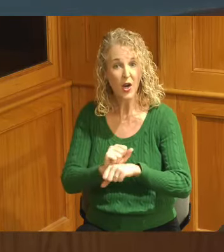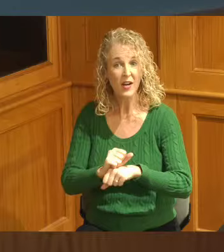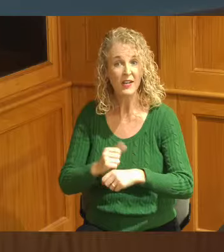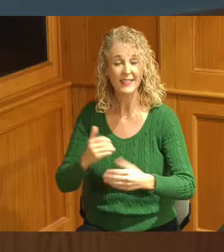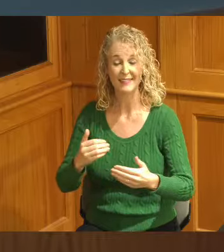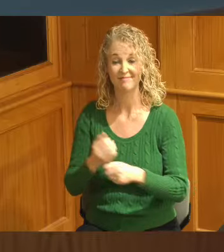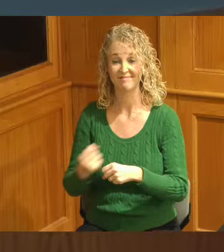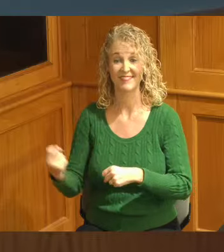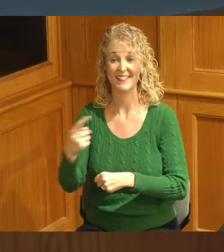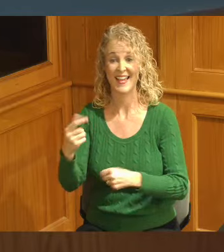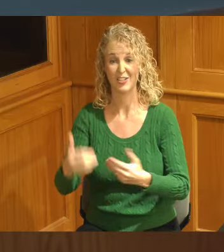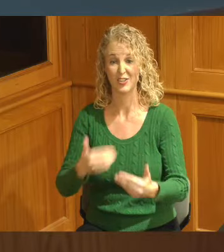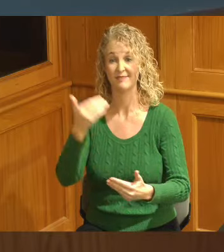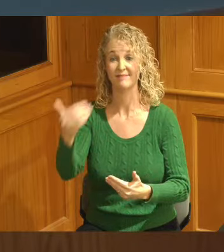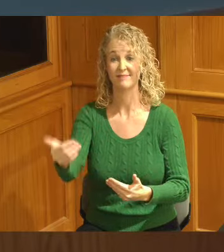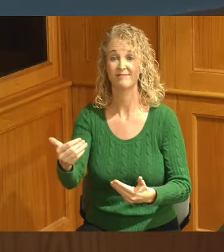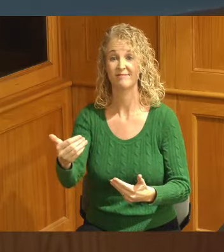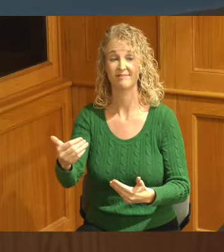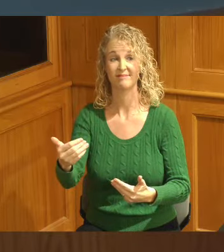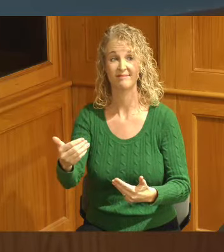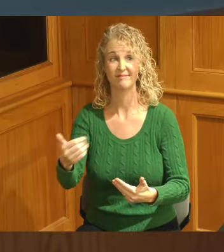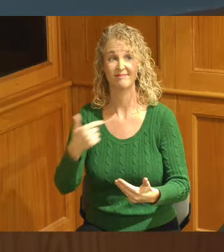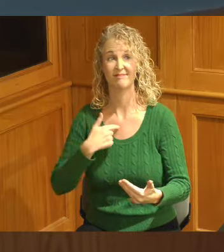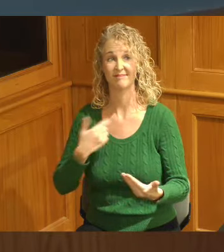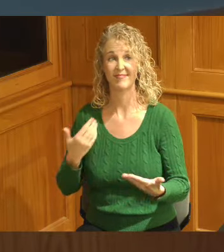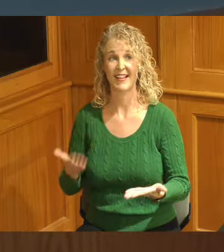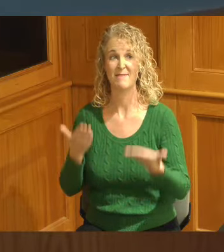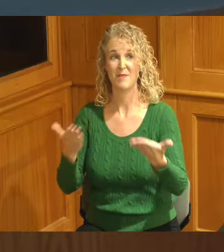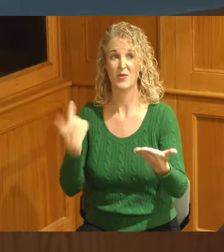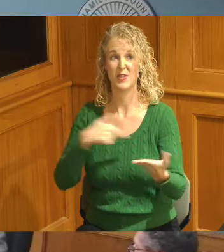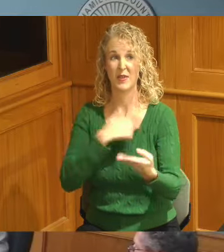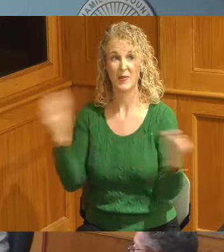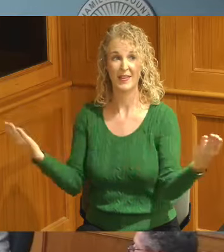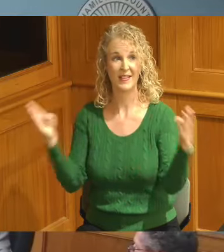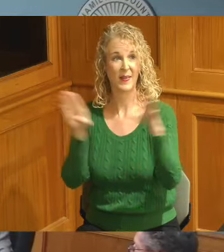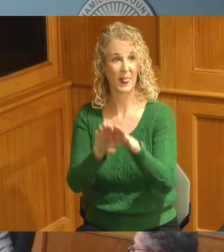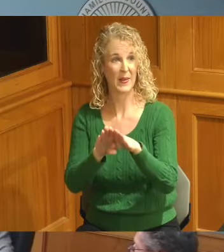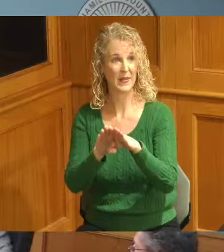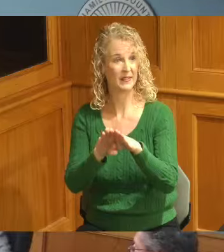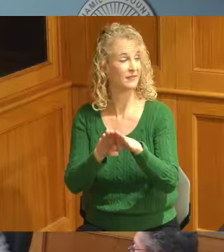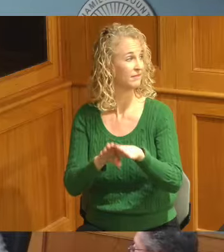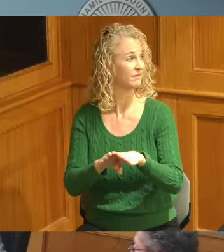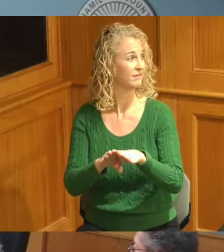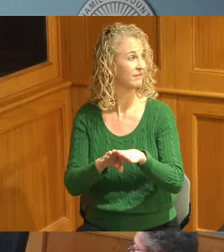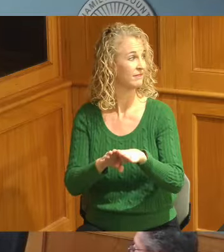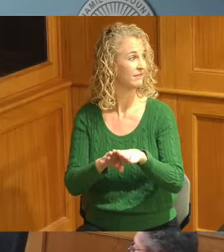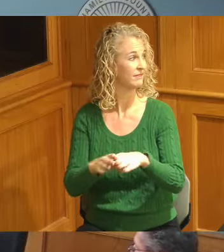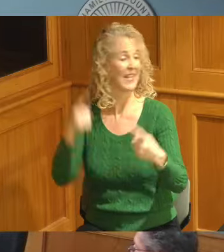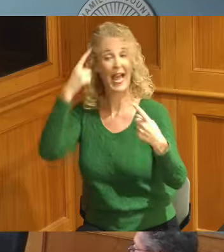next year. with that Commissioner I'm going to make a motion that we adjourn. Be safe. Second.